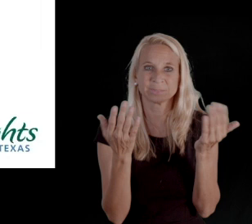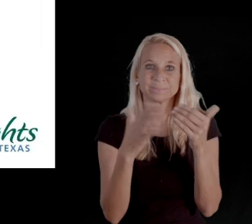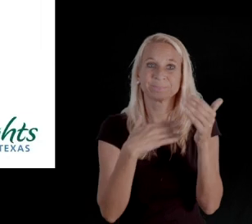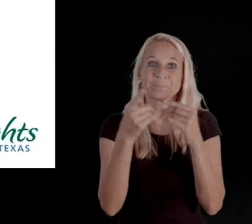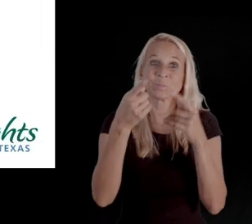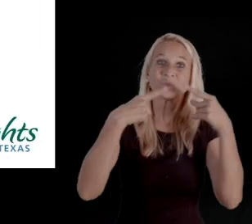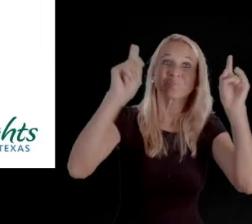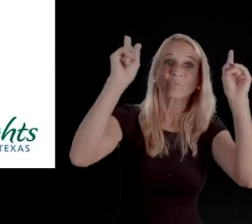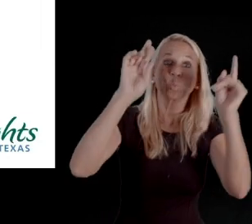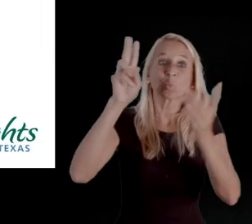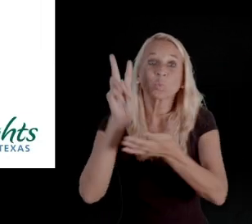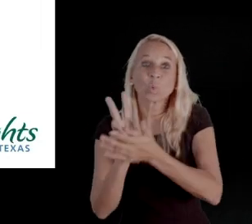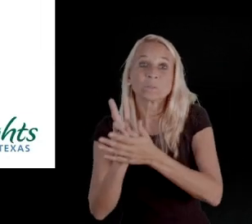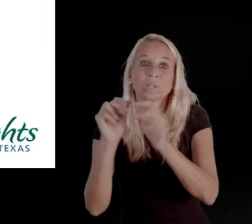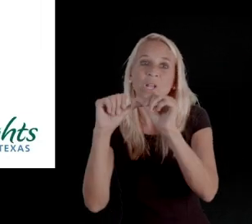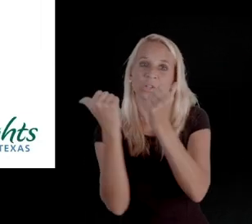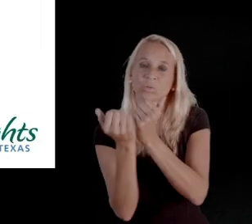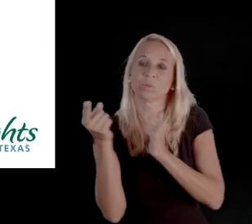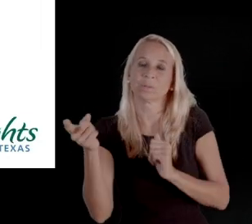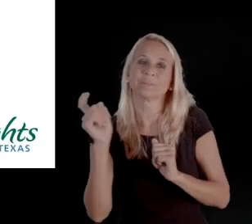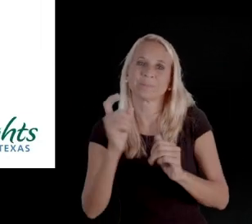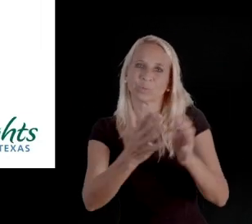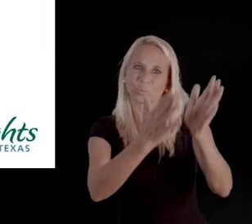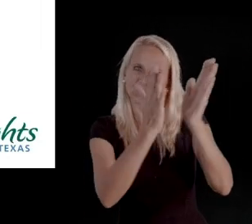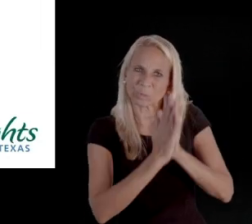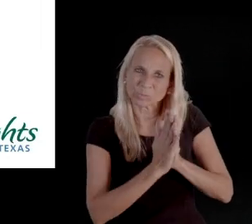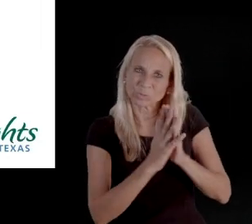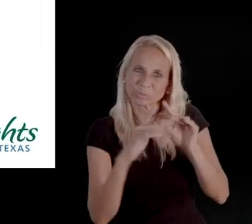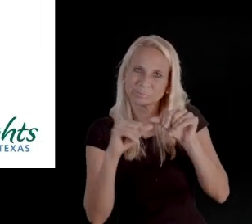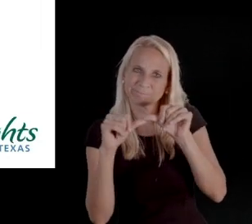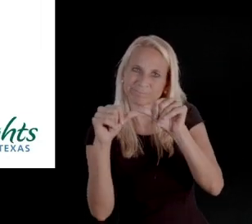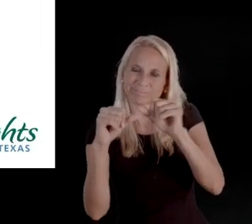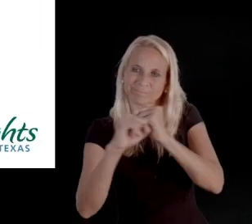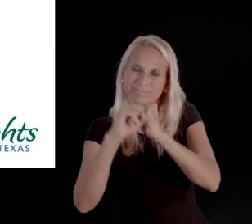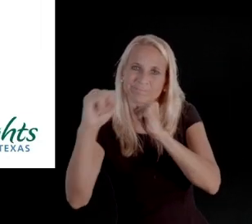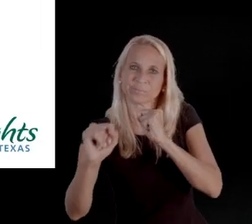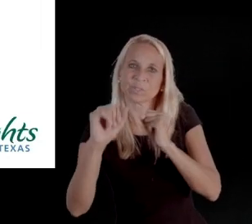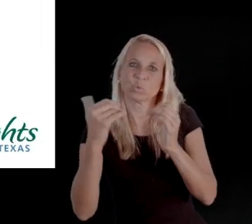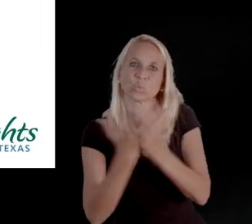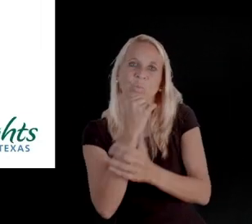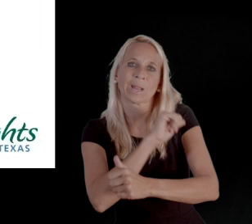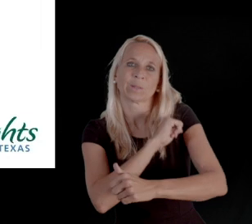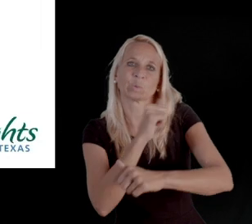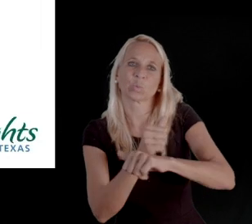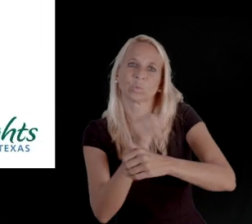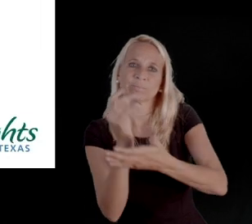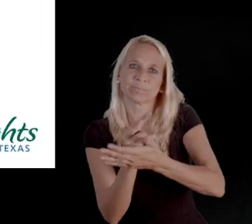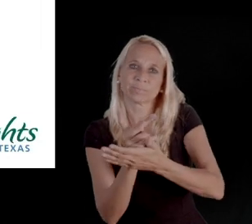that agency that has requested the service still has to issue their new authorization.